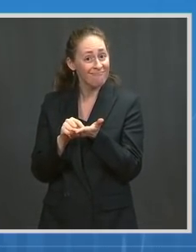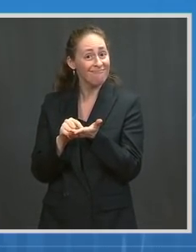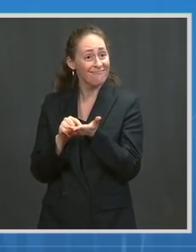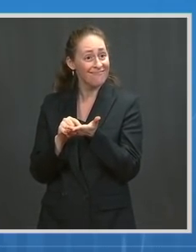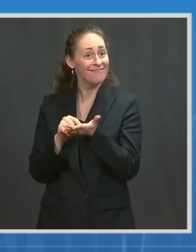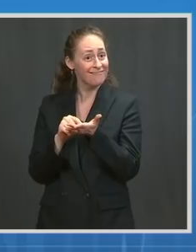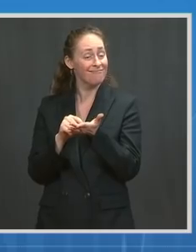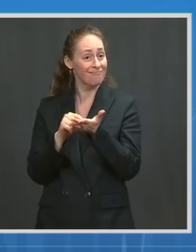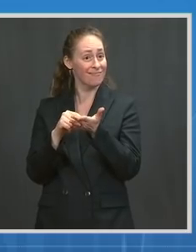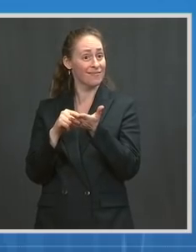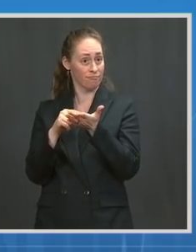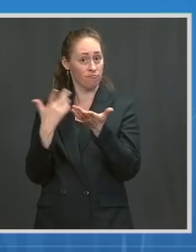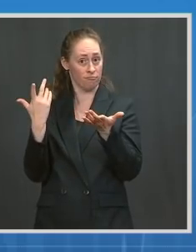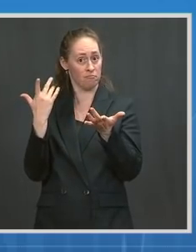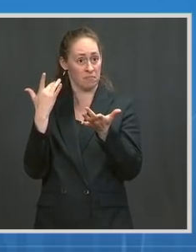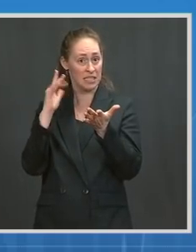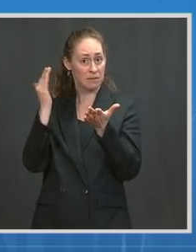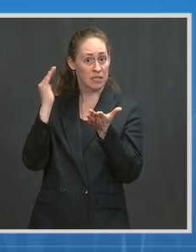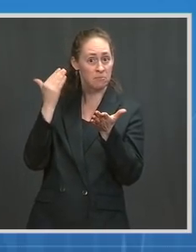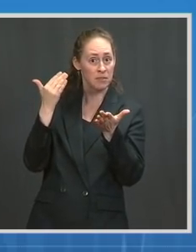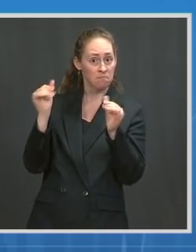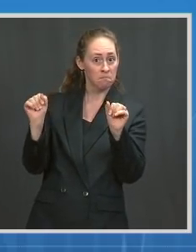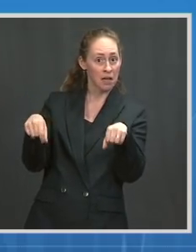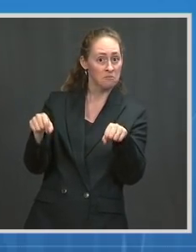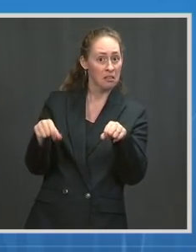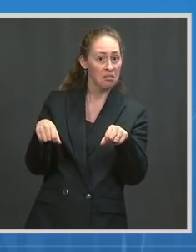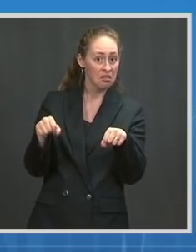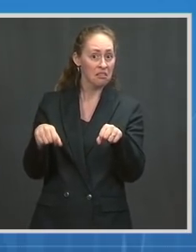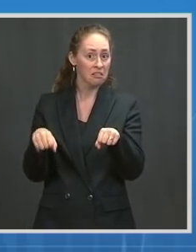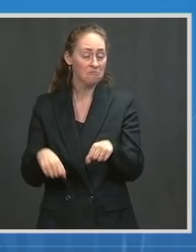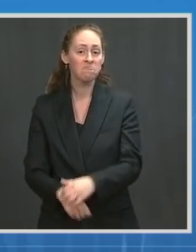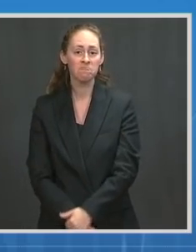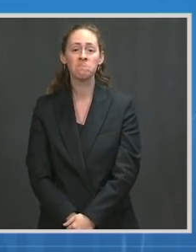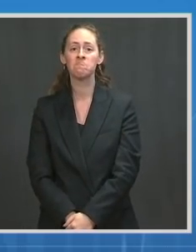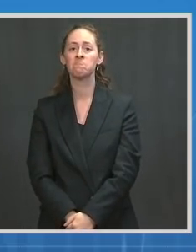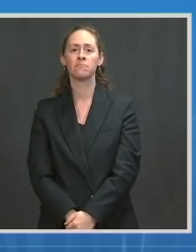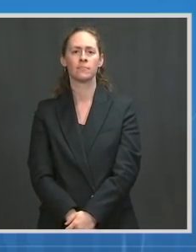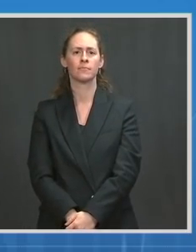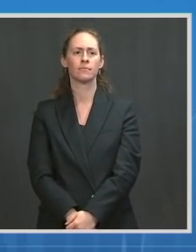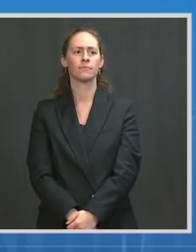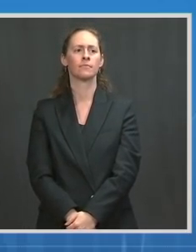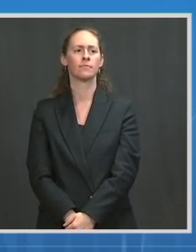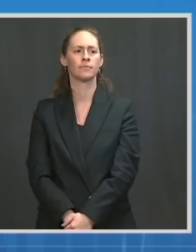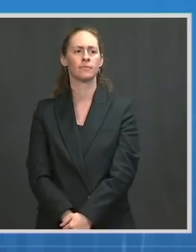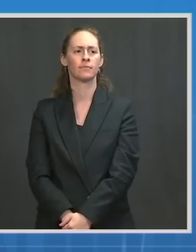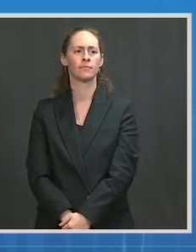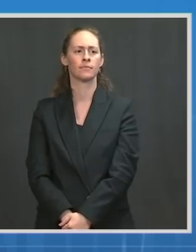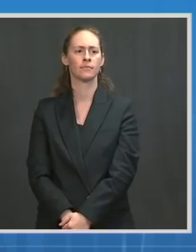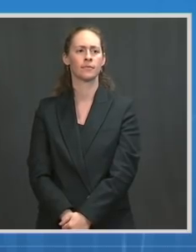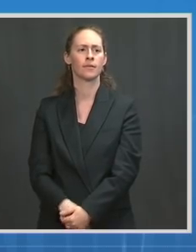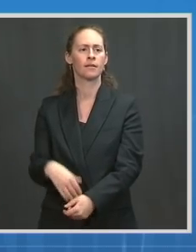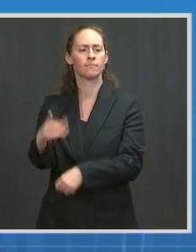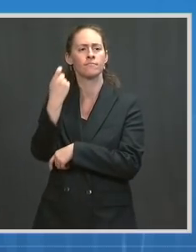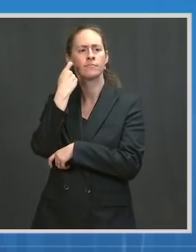Next slide. The paper appeared just a couple of days ago in the journal Nature. And what it is,